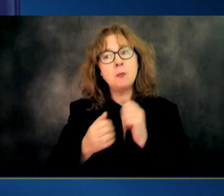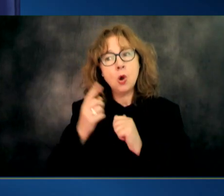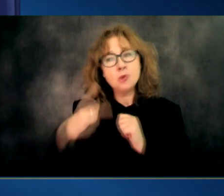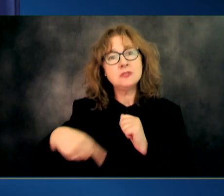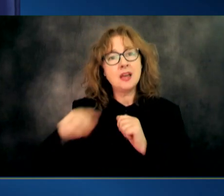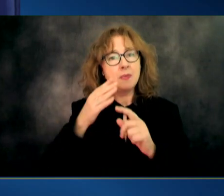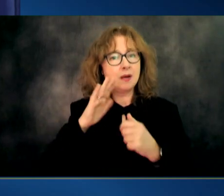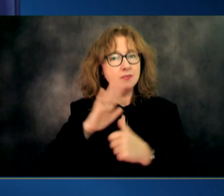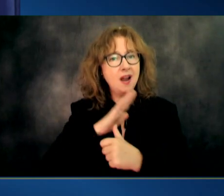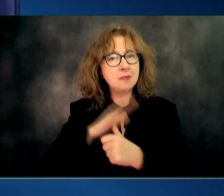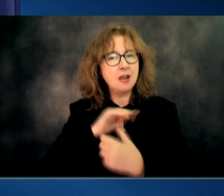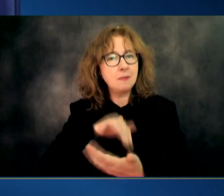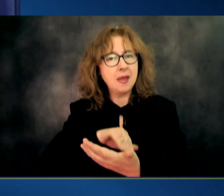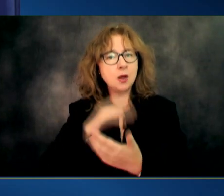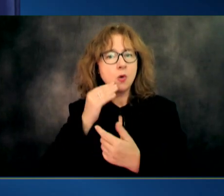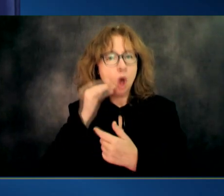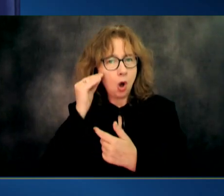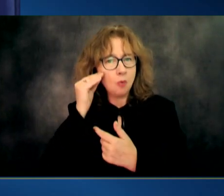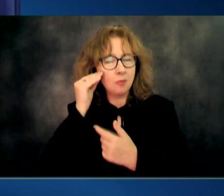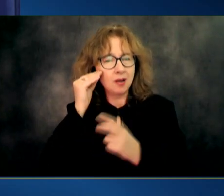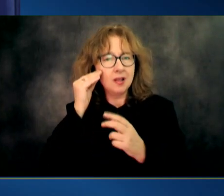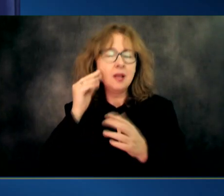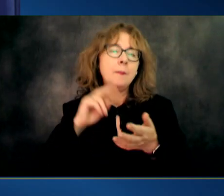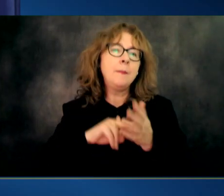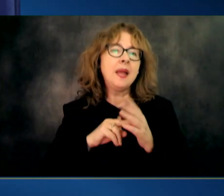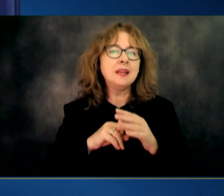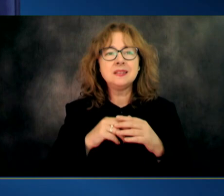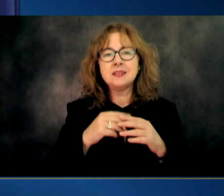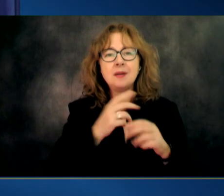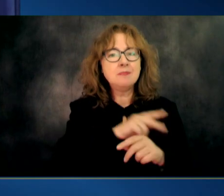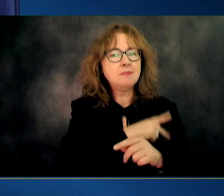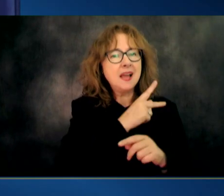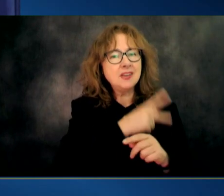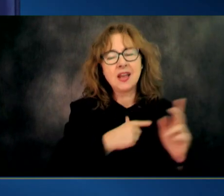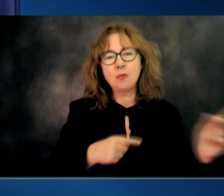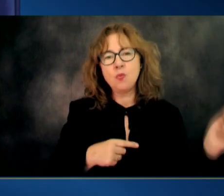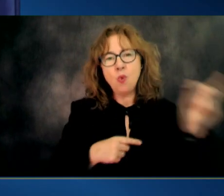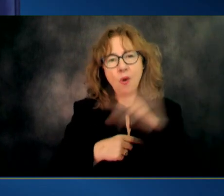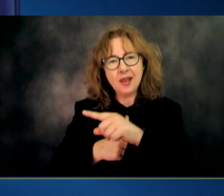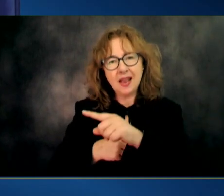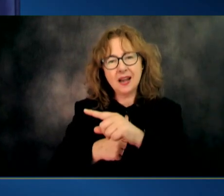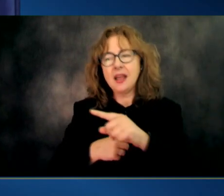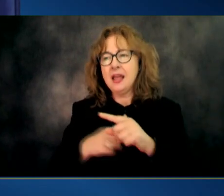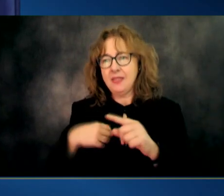the idea that a patient can walk in the door and have access to a PCP. As Jimmy,